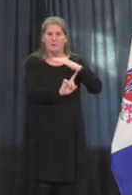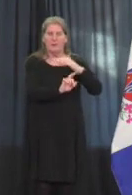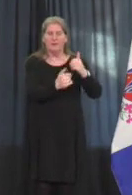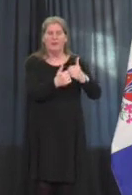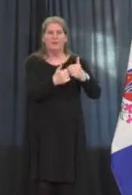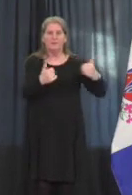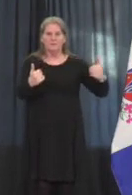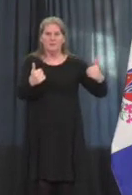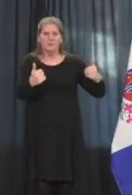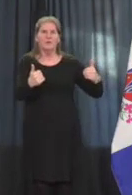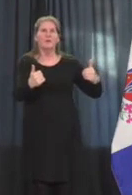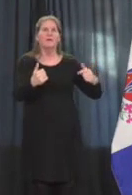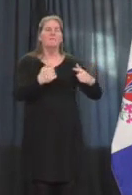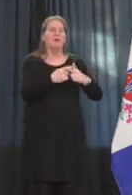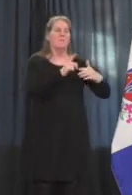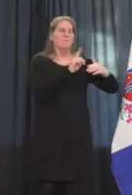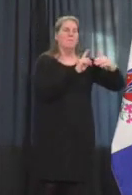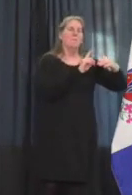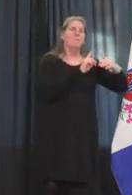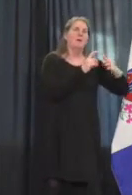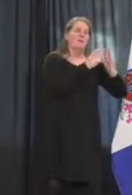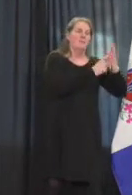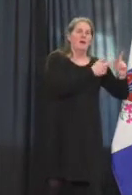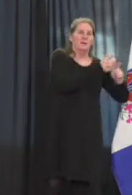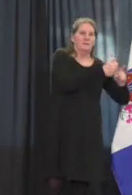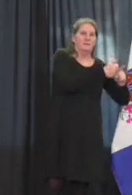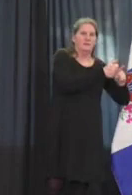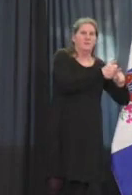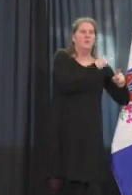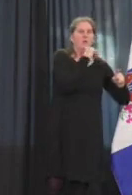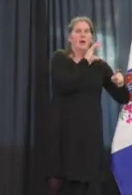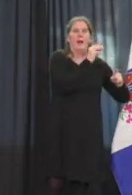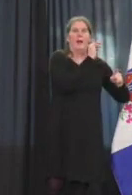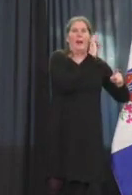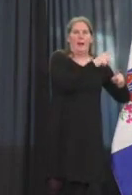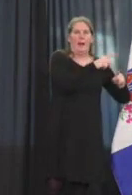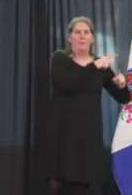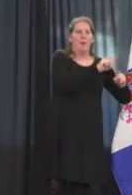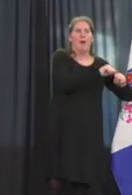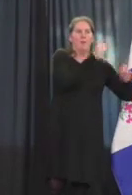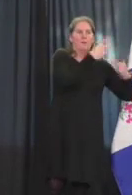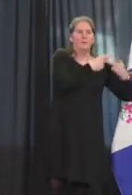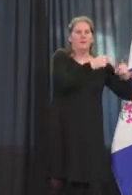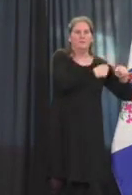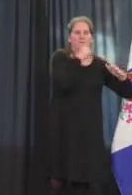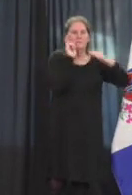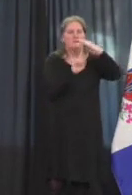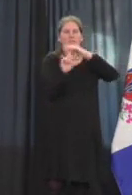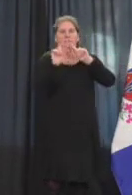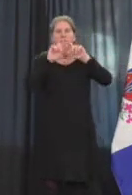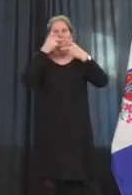CAMP. SO THAT'S THE SPECIFICS IN THE ORDER TODAY. ALL RIGHT. THANK YOU.